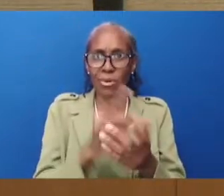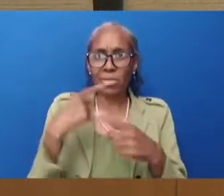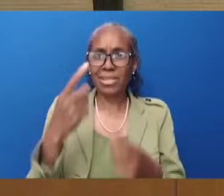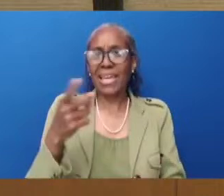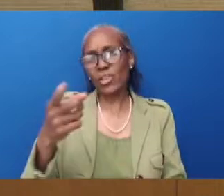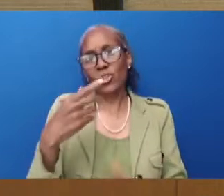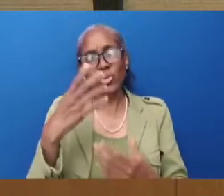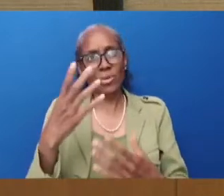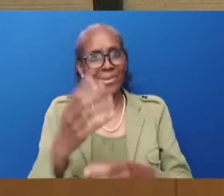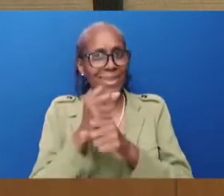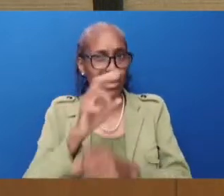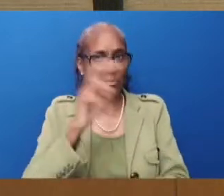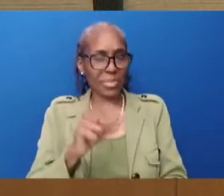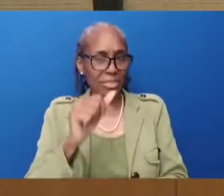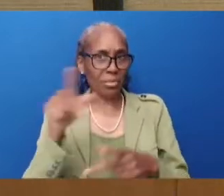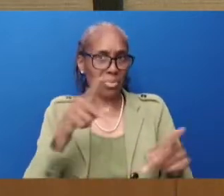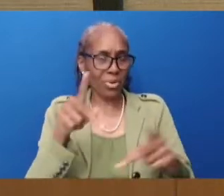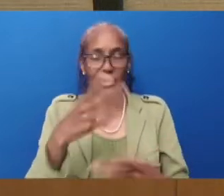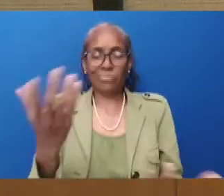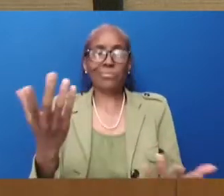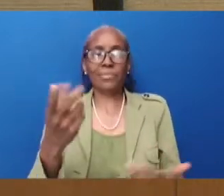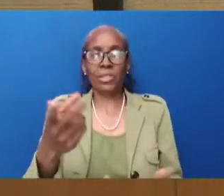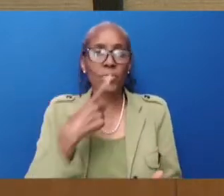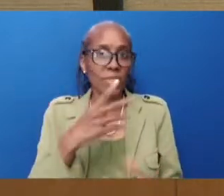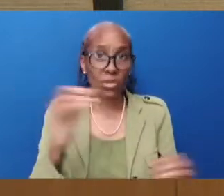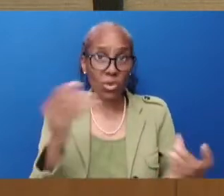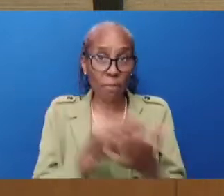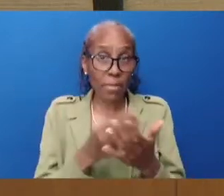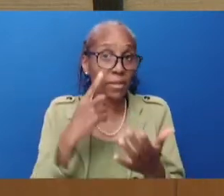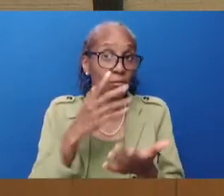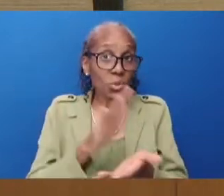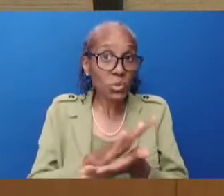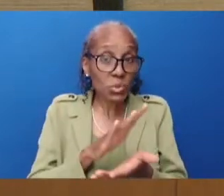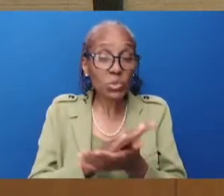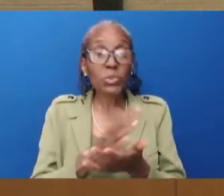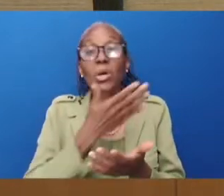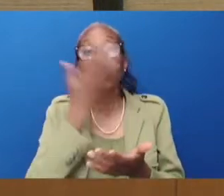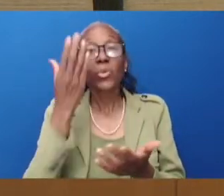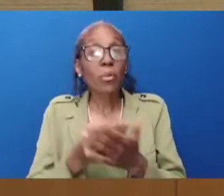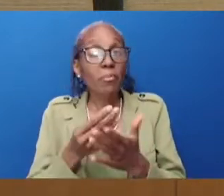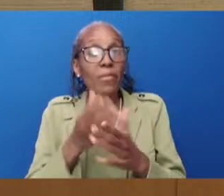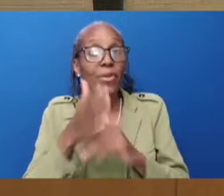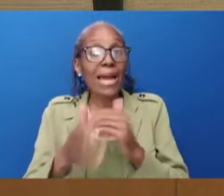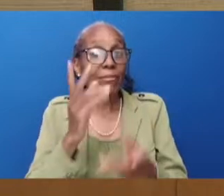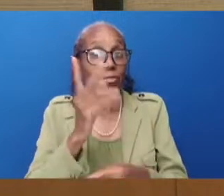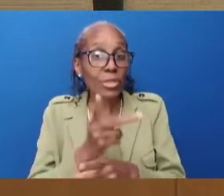IN AND I HOPE YOU GUYS GET A PIZZA PARTY.